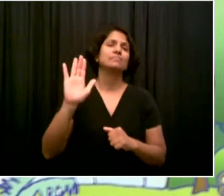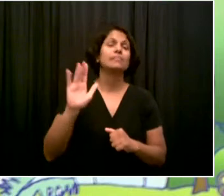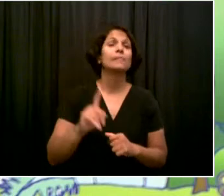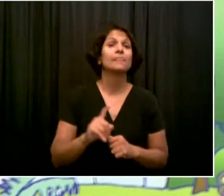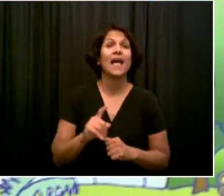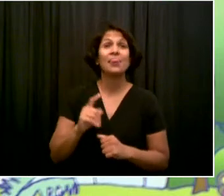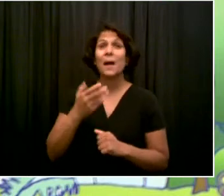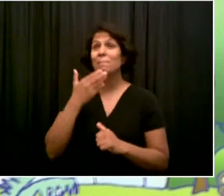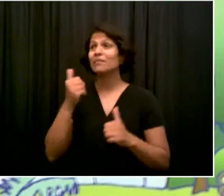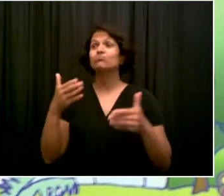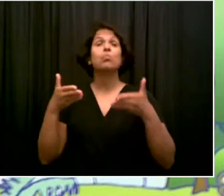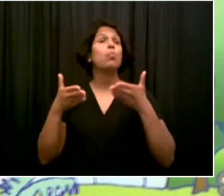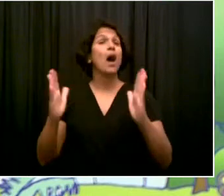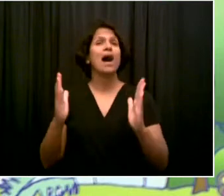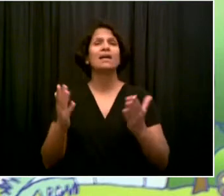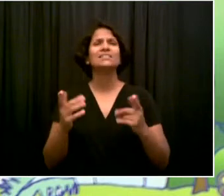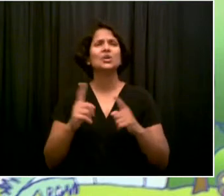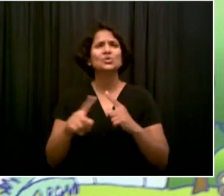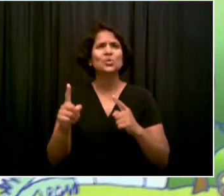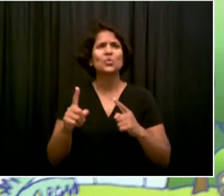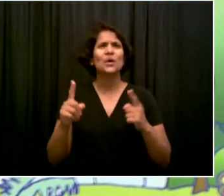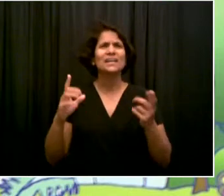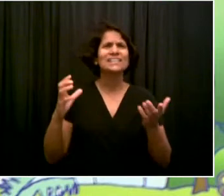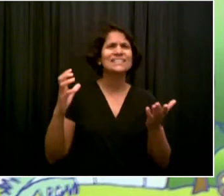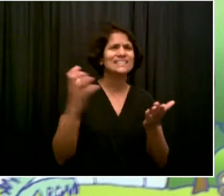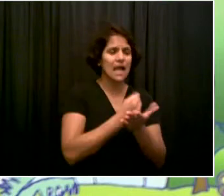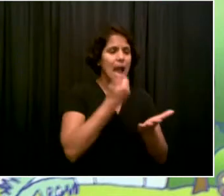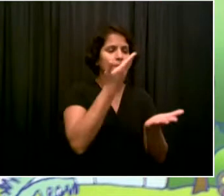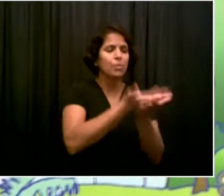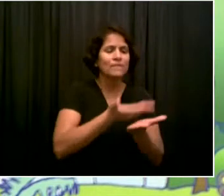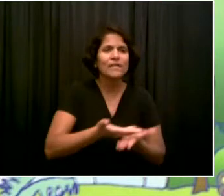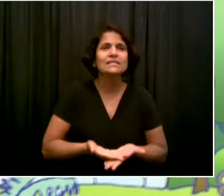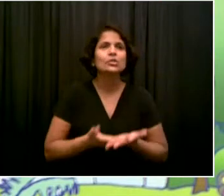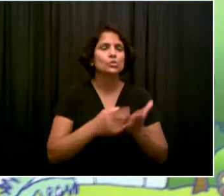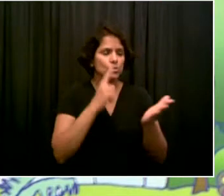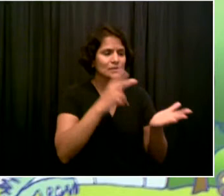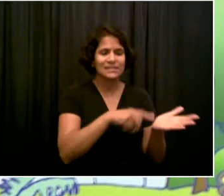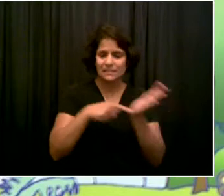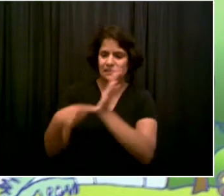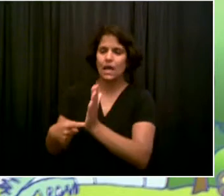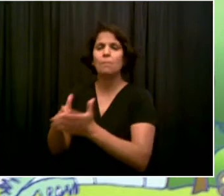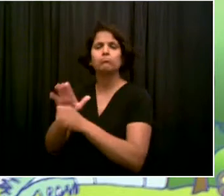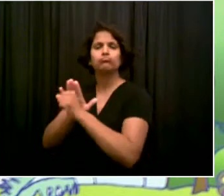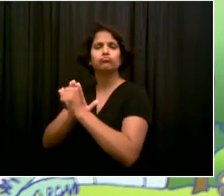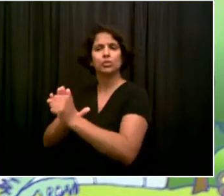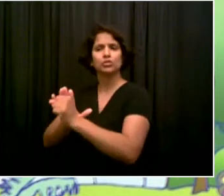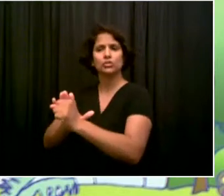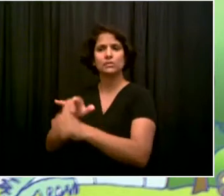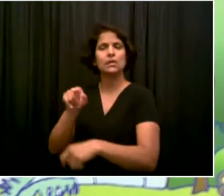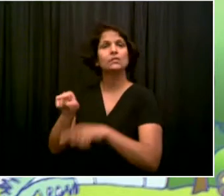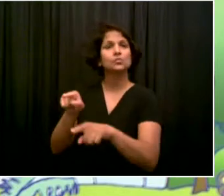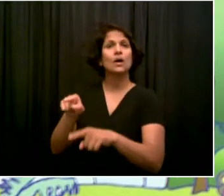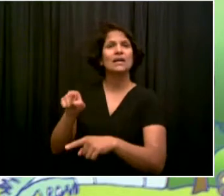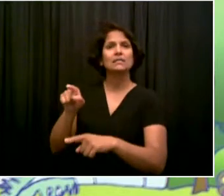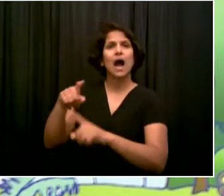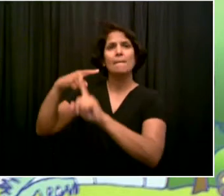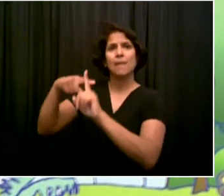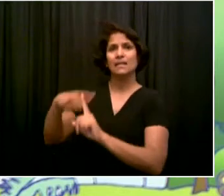PRESSURE, HET BEST OUTCOME USING ECONOMIC